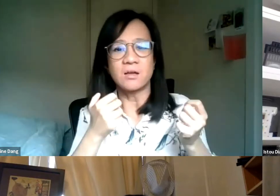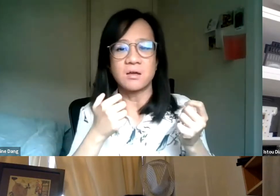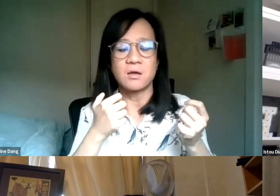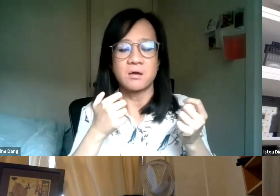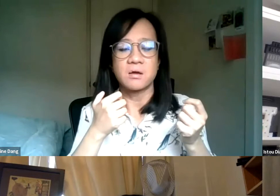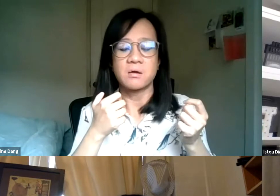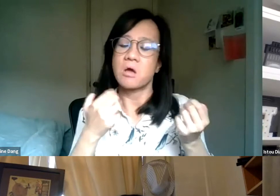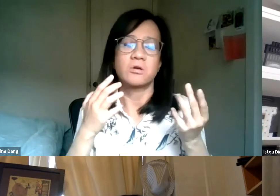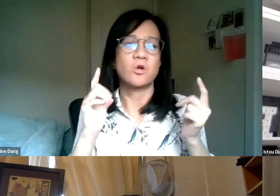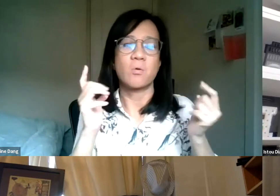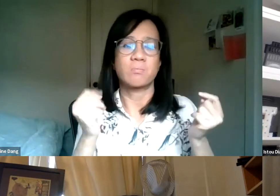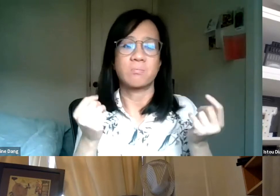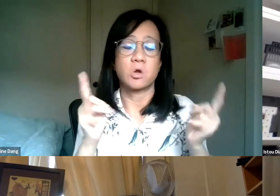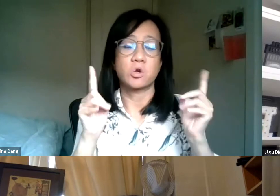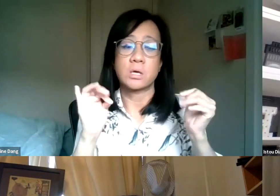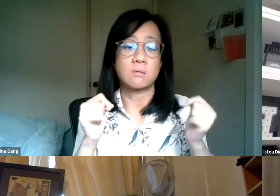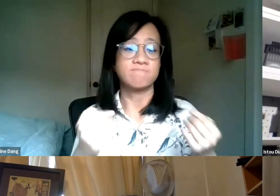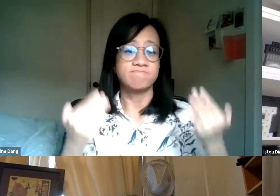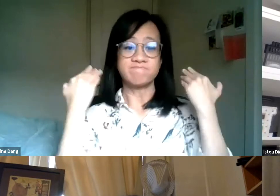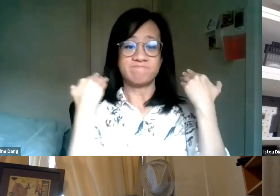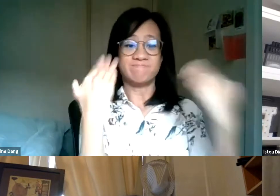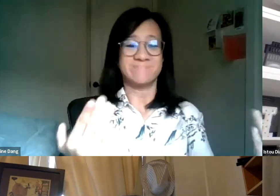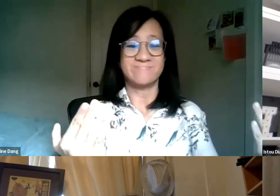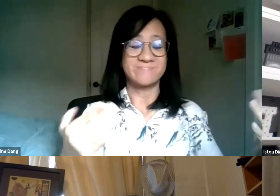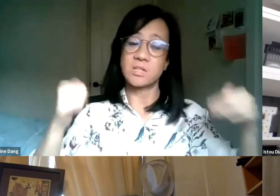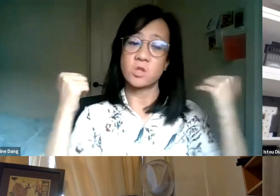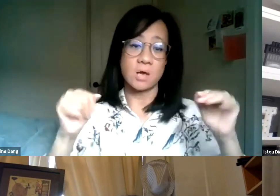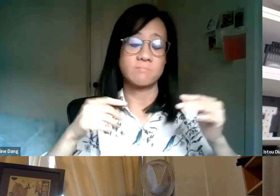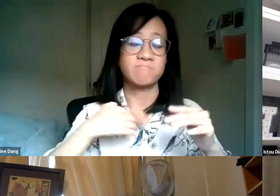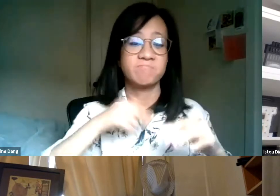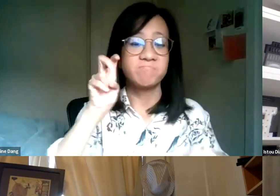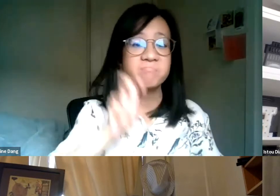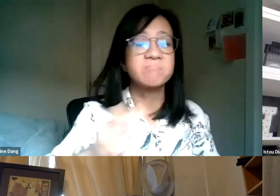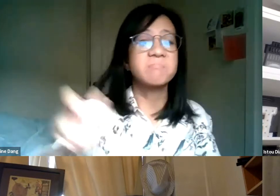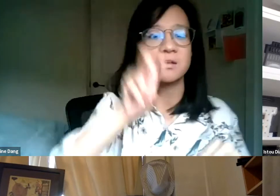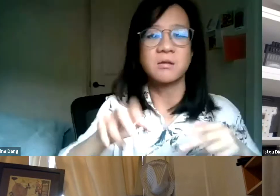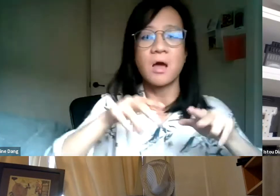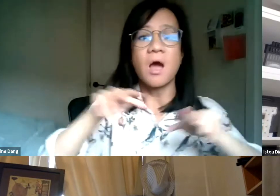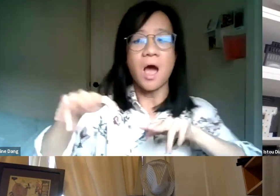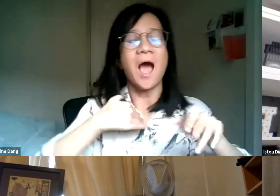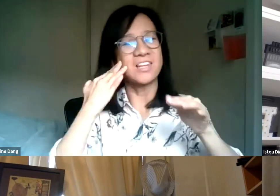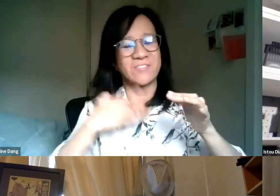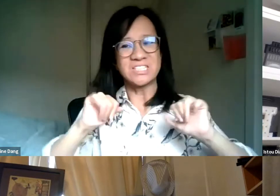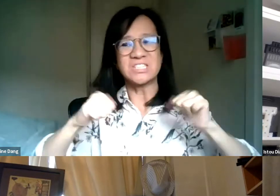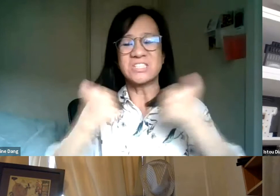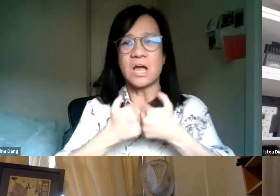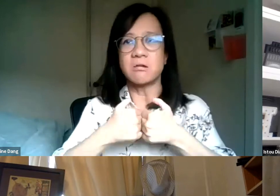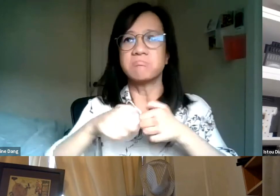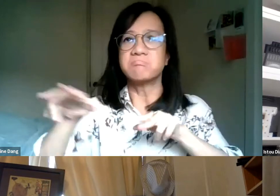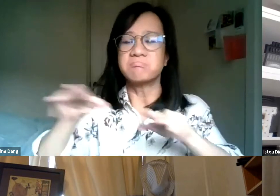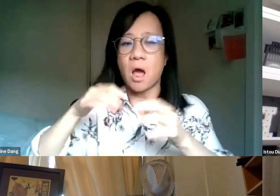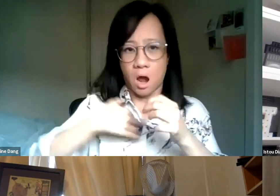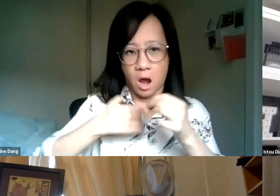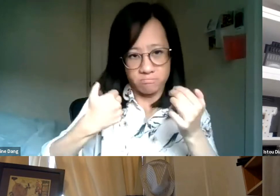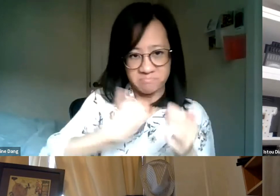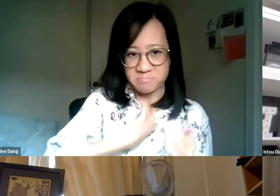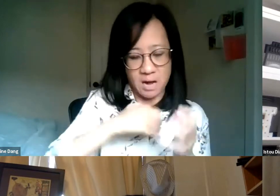but I was trying to figure out how I was going to interact so I thought I'd just go ahead and make that travel myself.